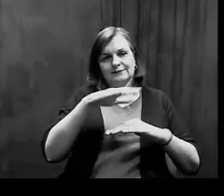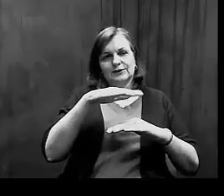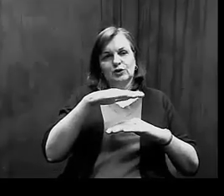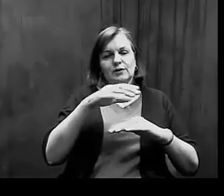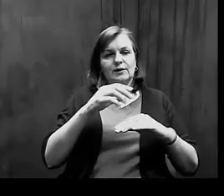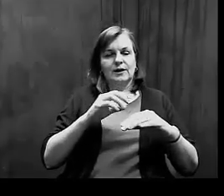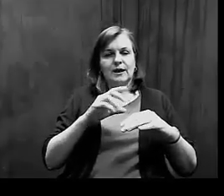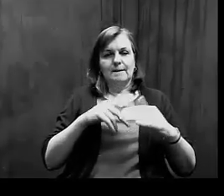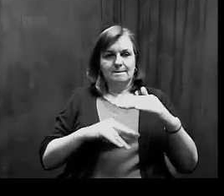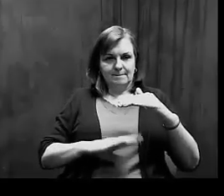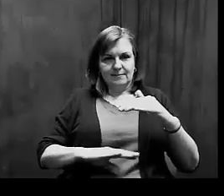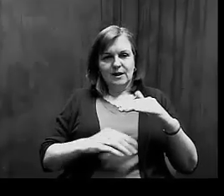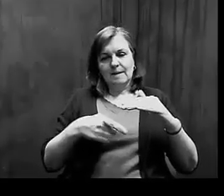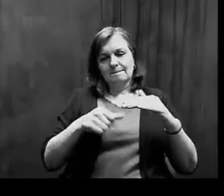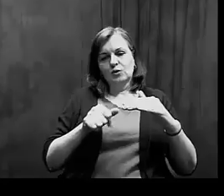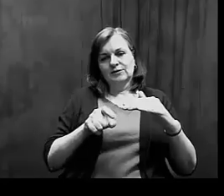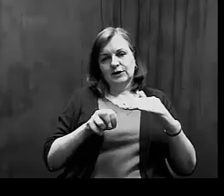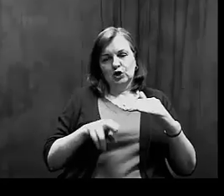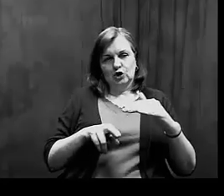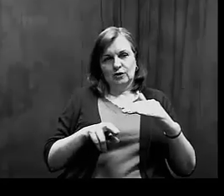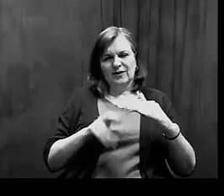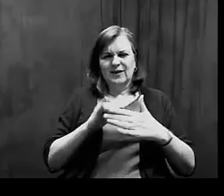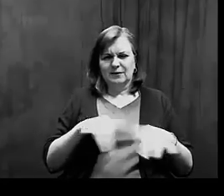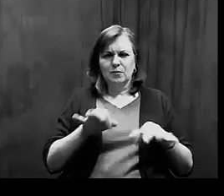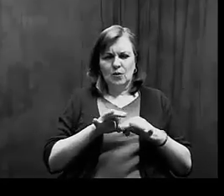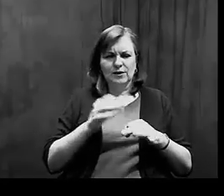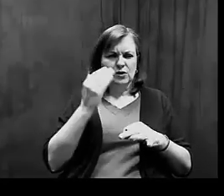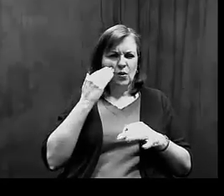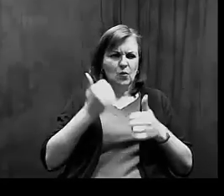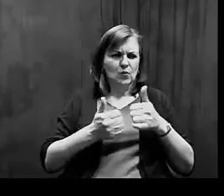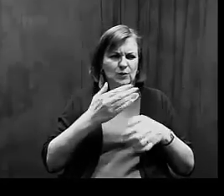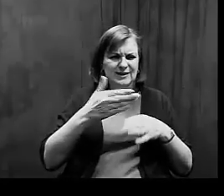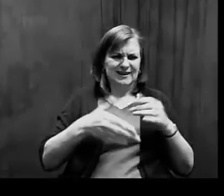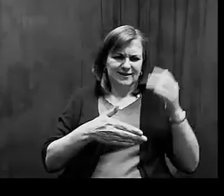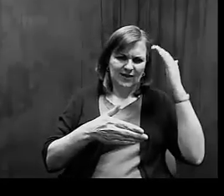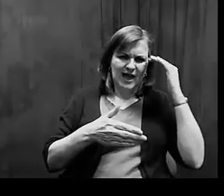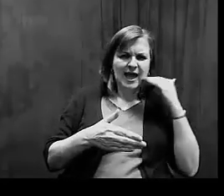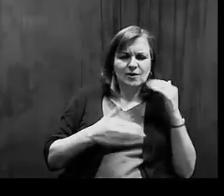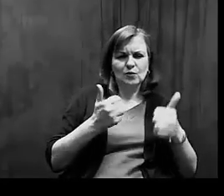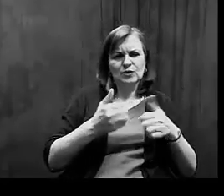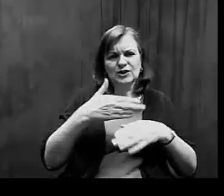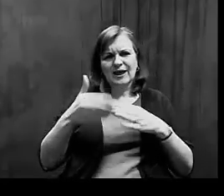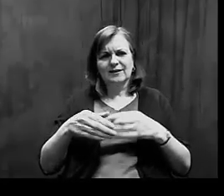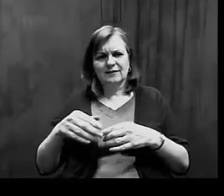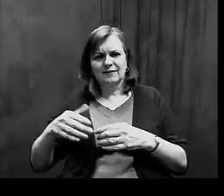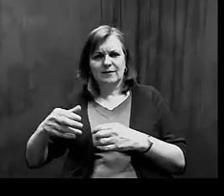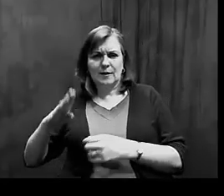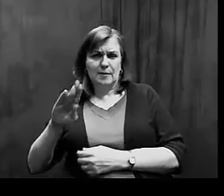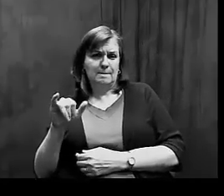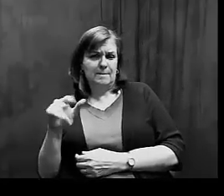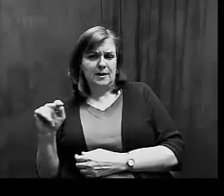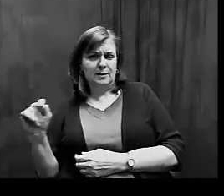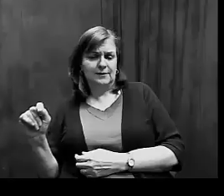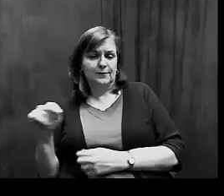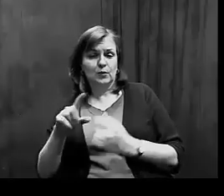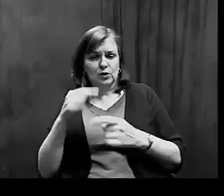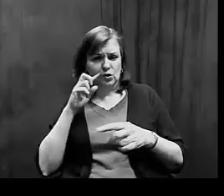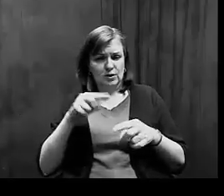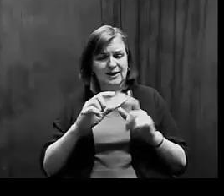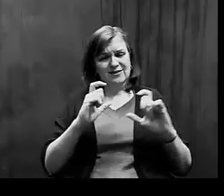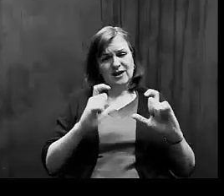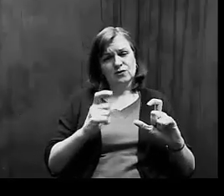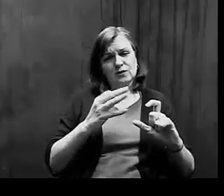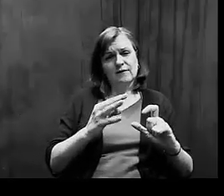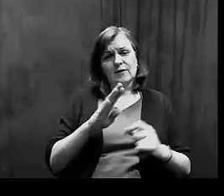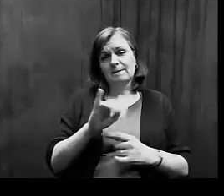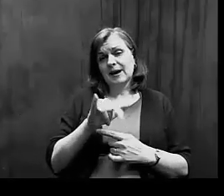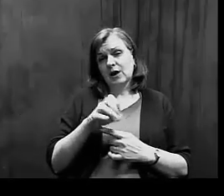critical to a body plan right? we need to know which end is your head and which end is your butt! so will we look at this high concentration